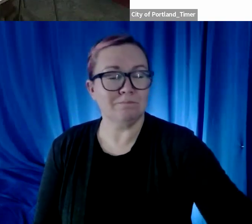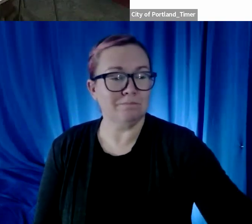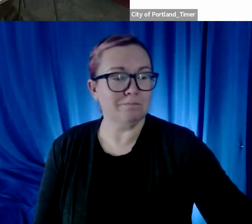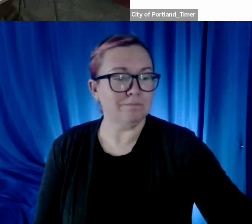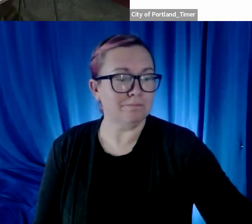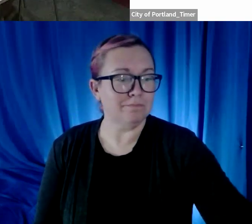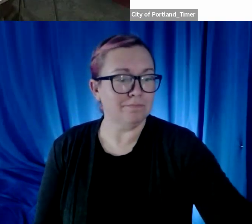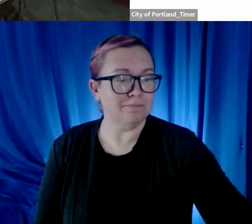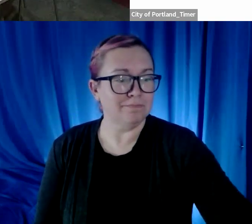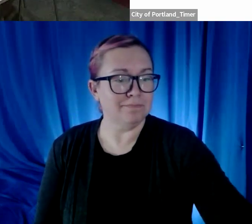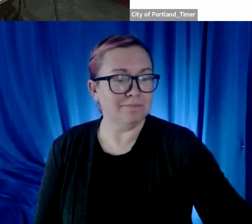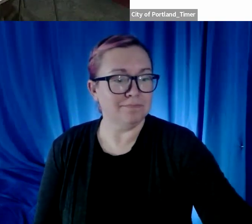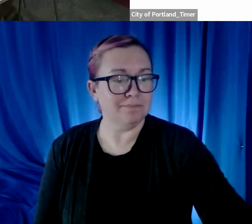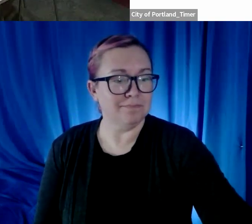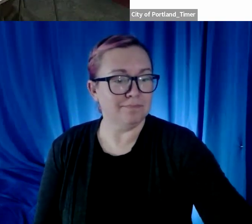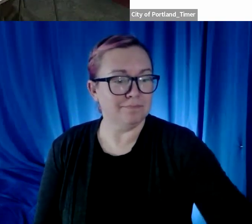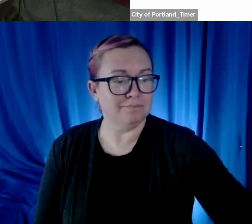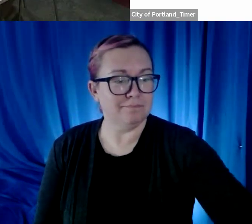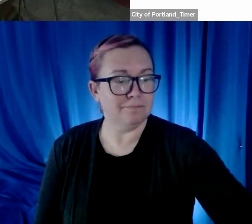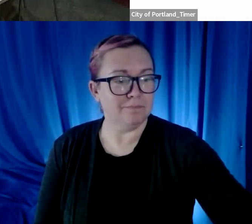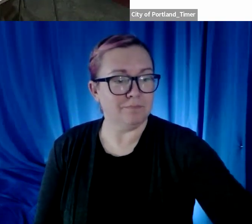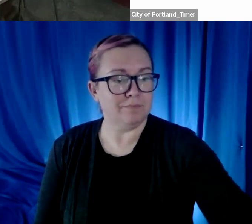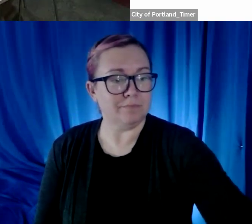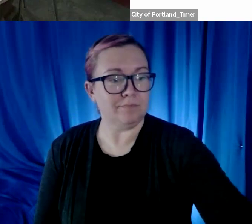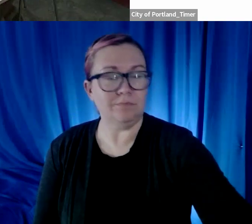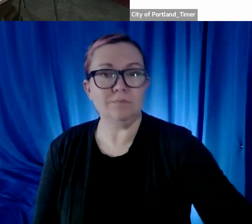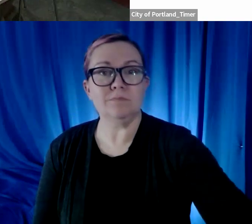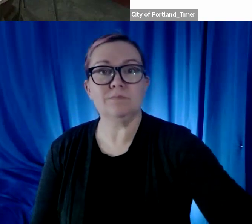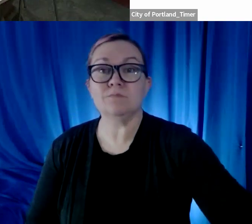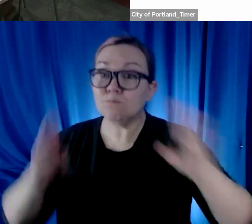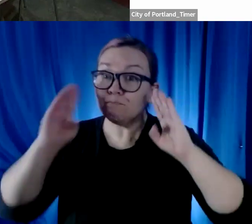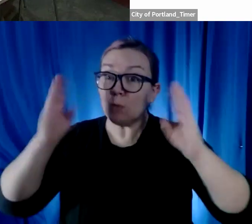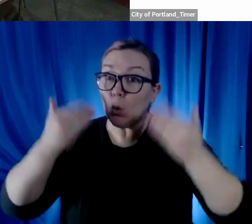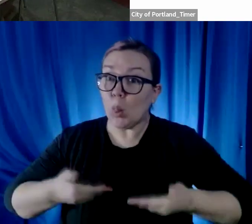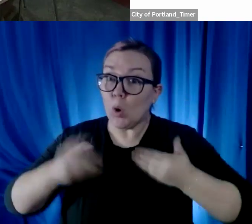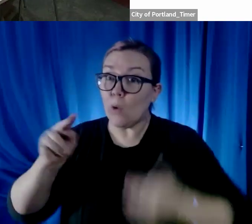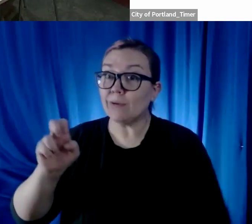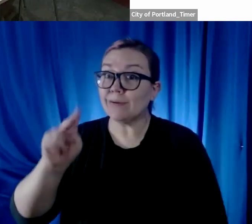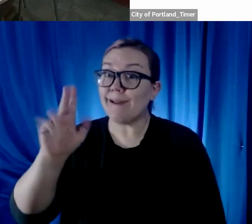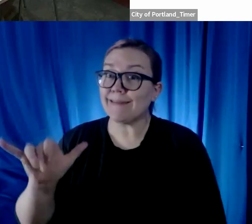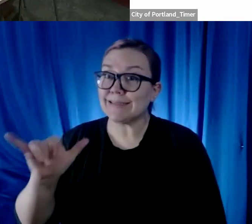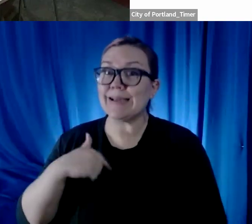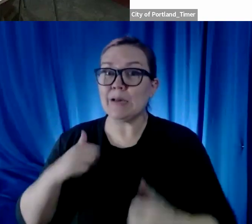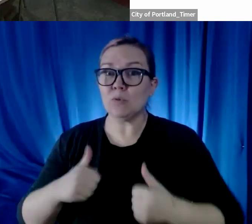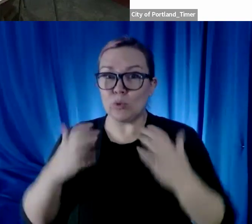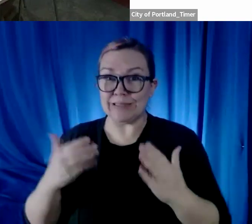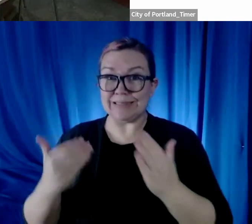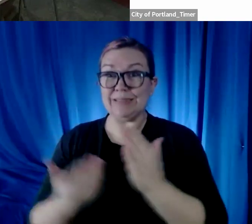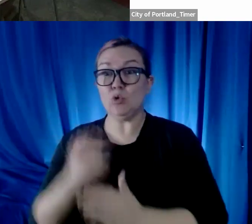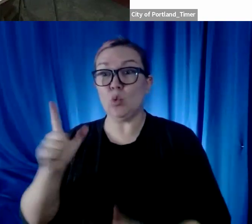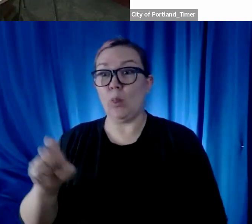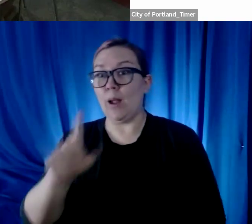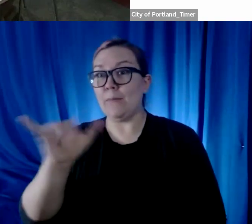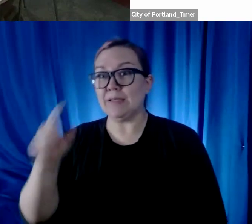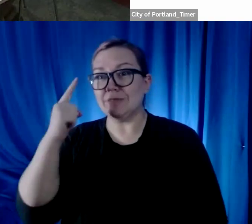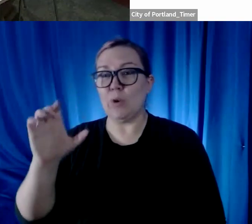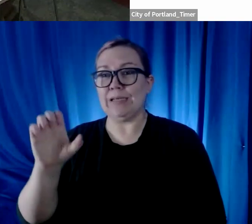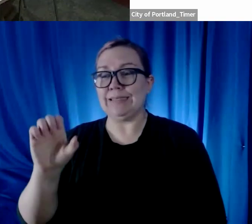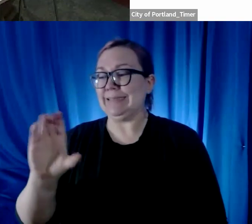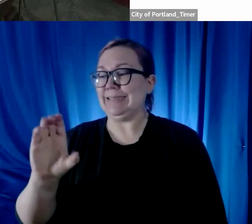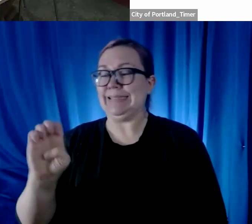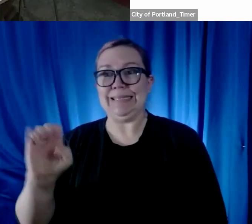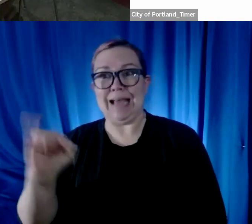Hello, councillors and Mayor Wilson. My name is Nancy Heiser. I'm a resident And a new lobbyist for the CEI Hub Community Safety.